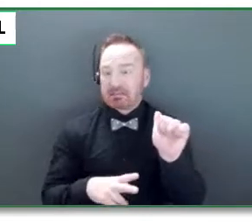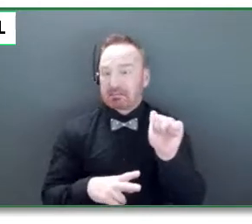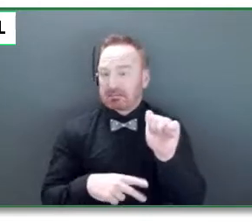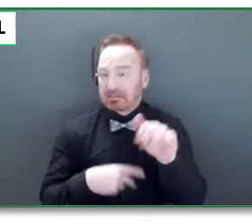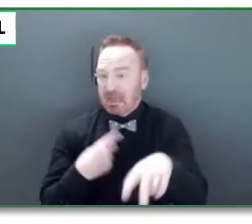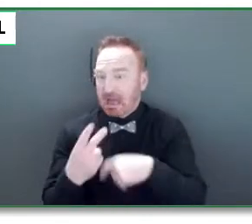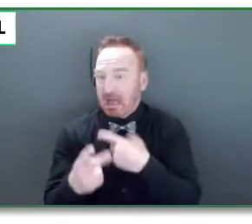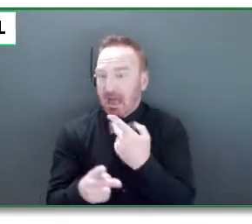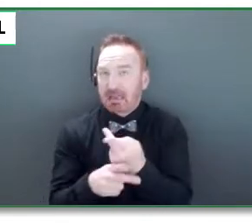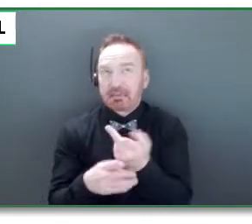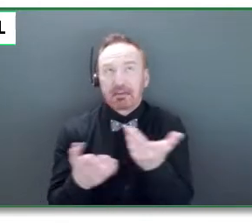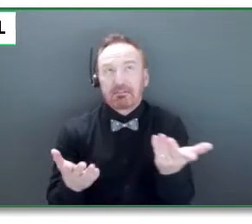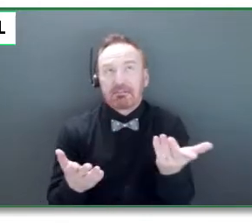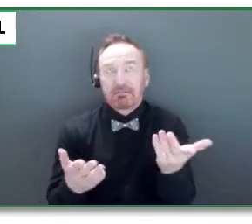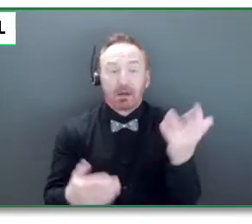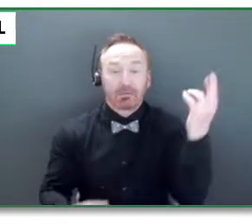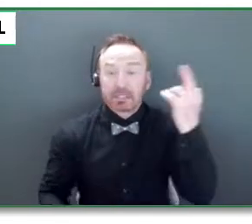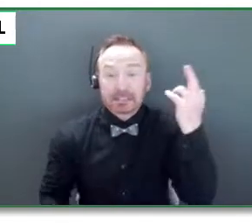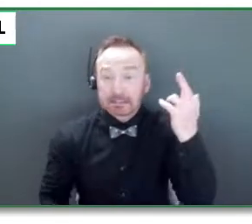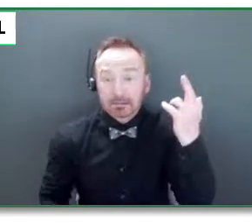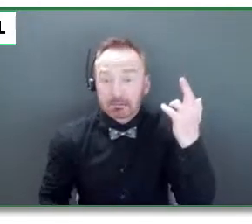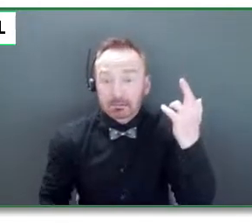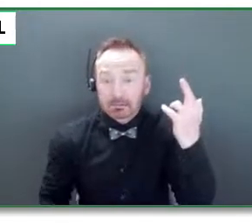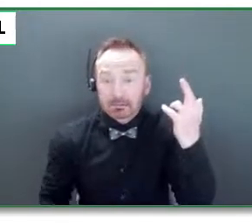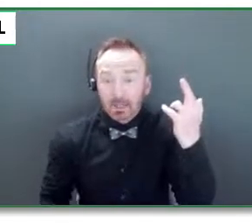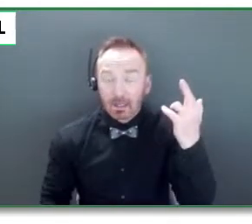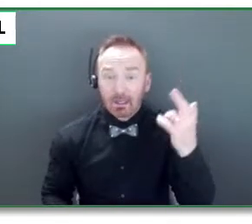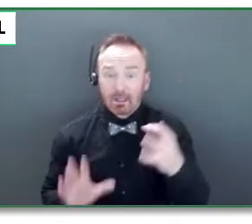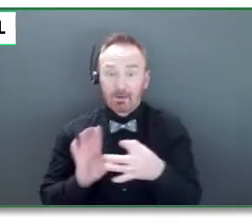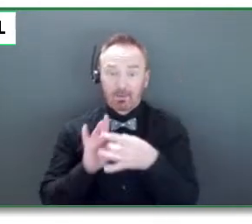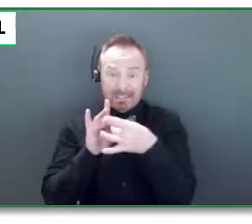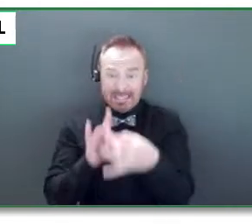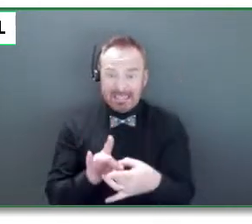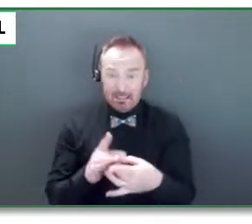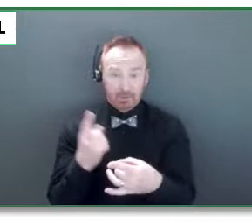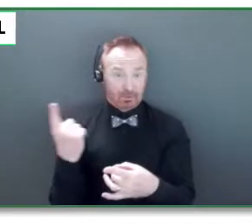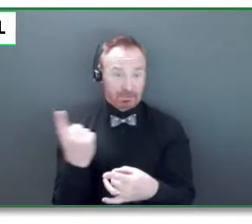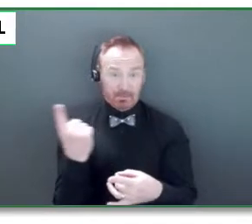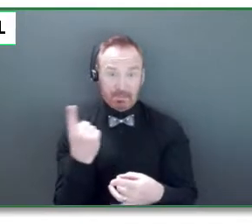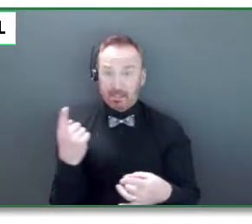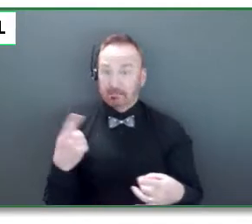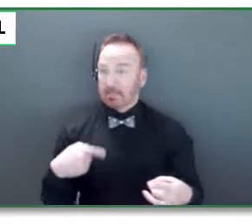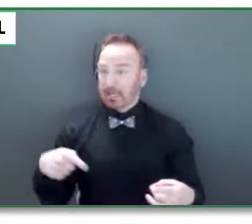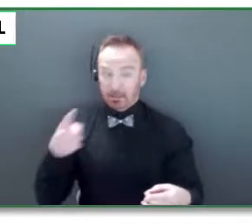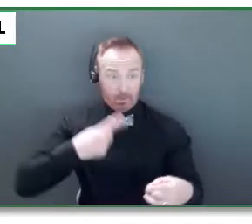reason that is related to something that we can't control and that is just